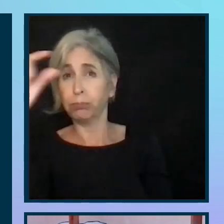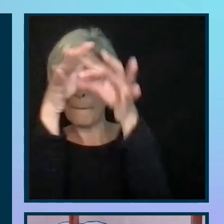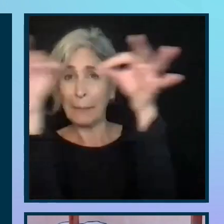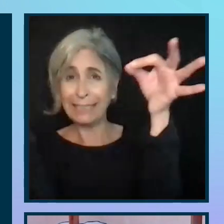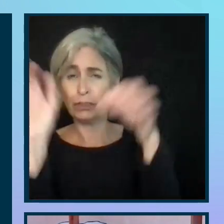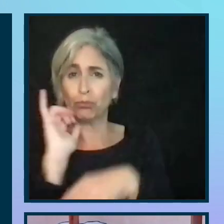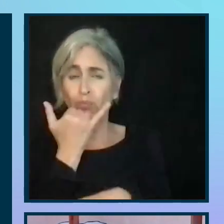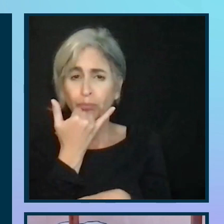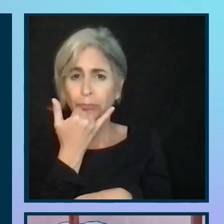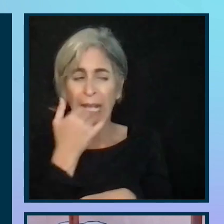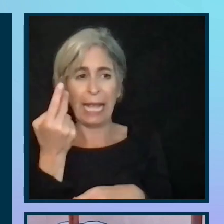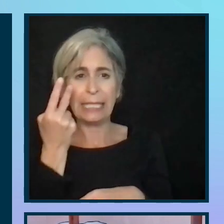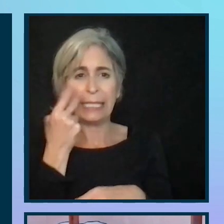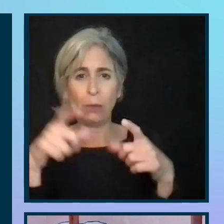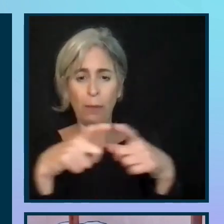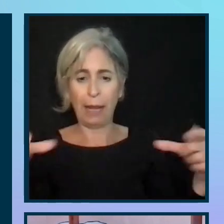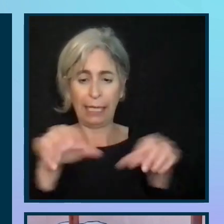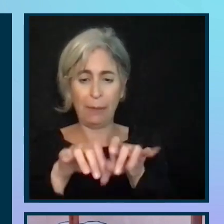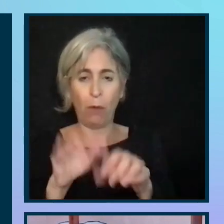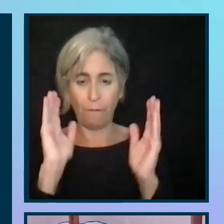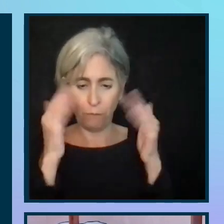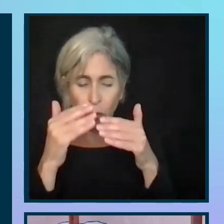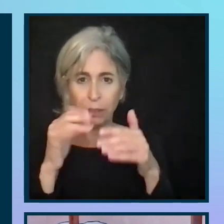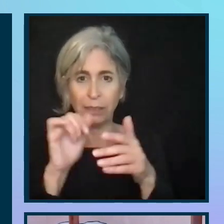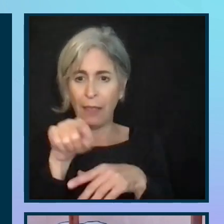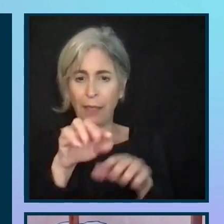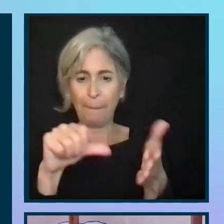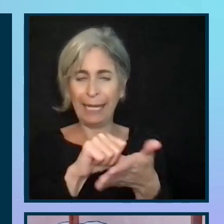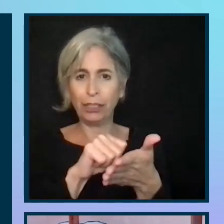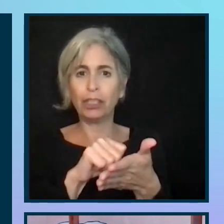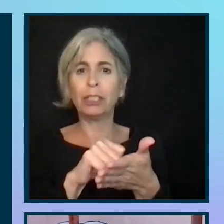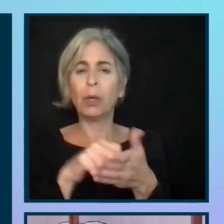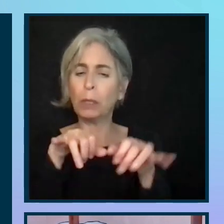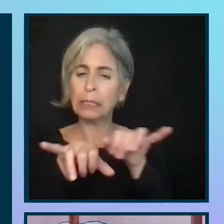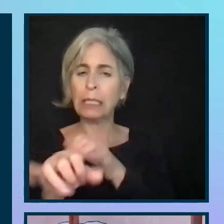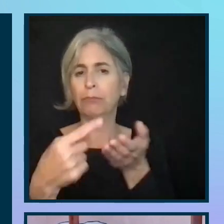where my keyboard focus is on the page, so again, we're still discussing that Log in form